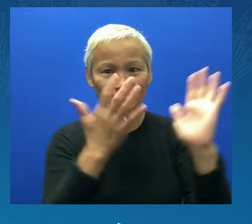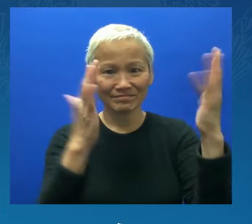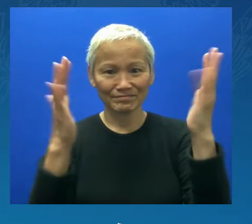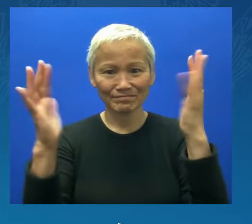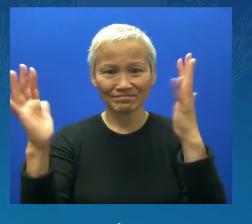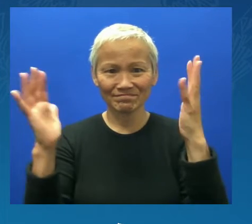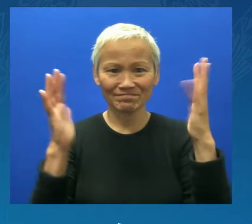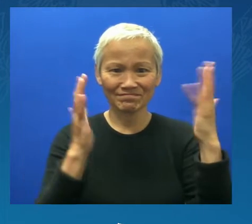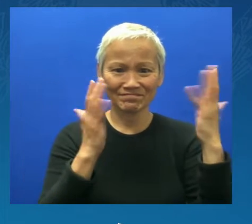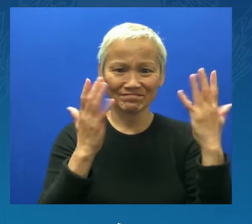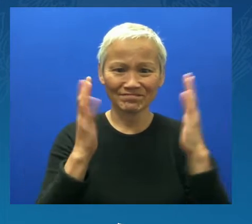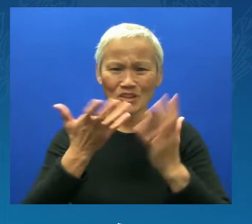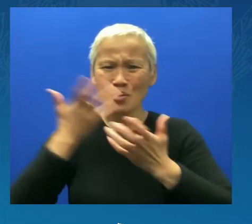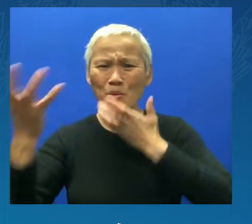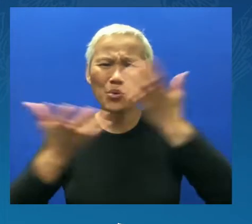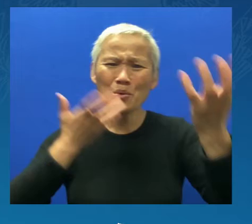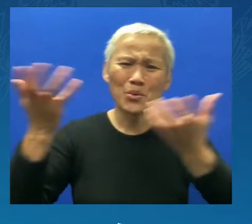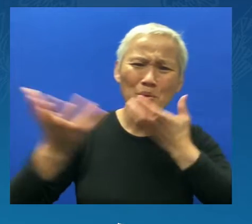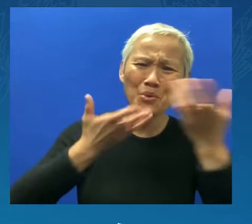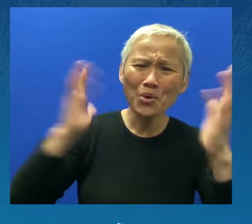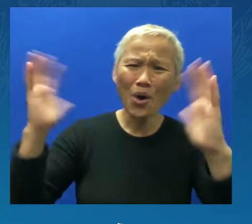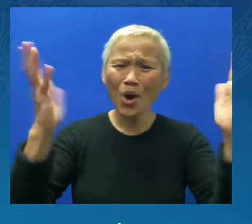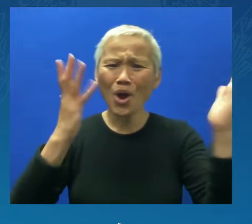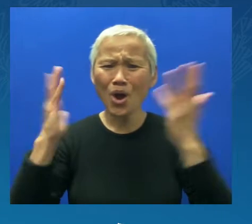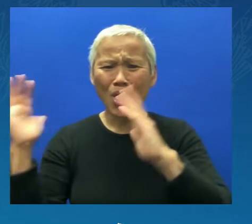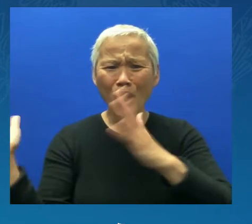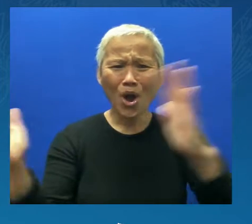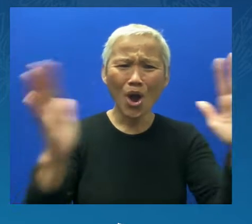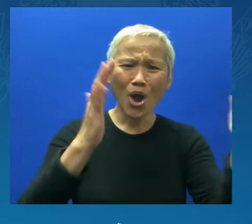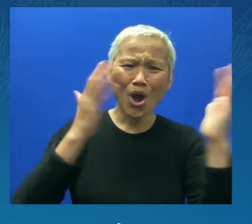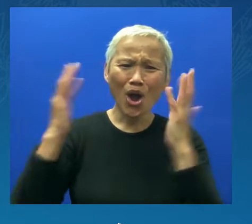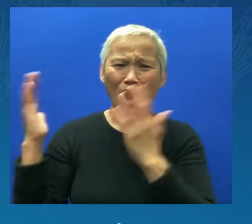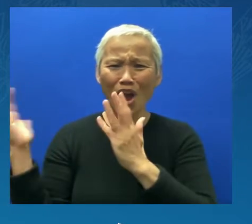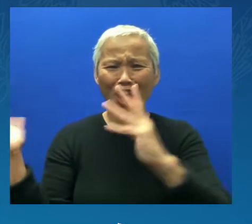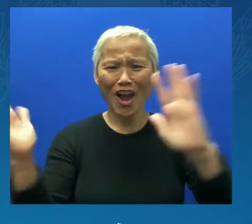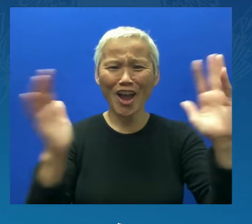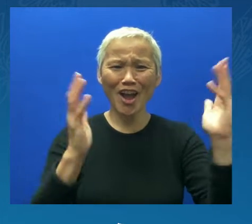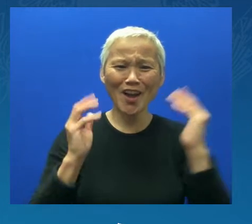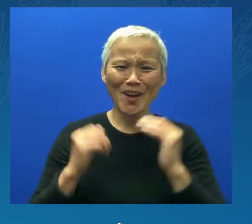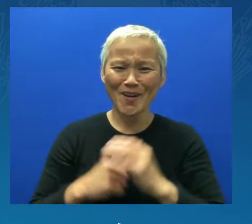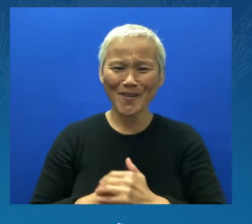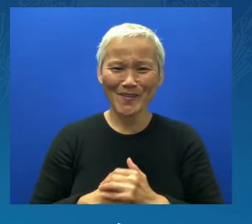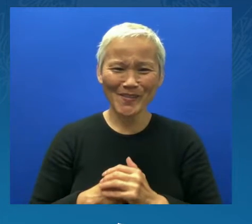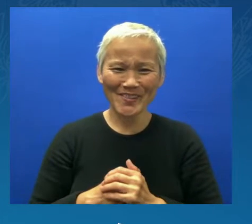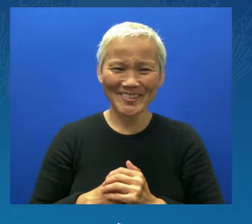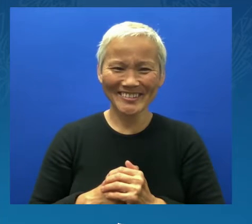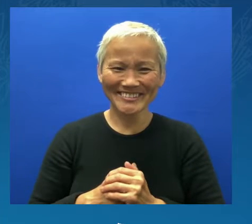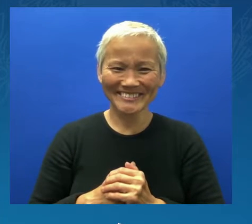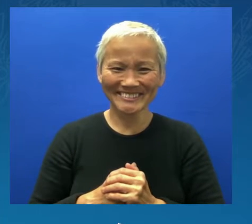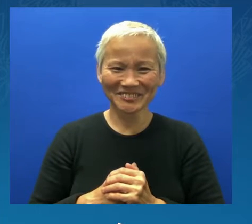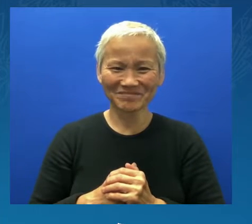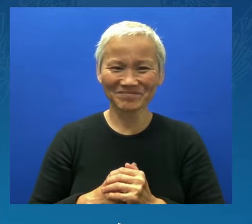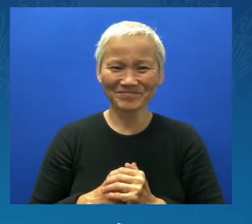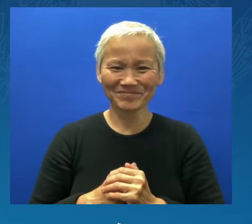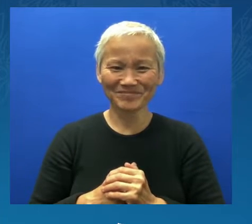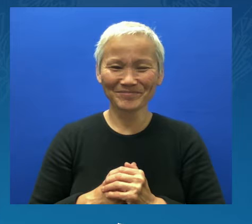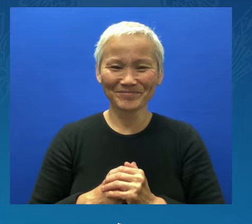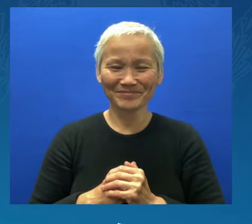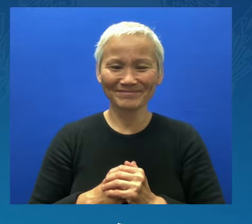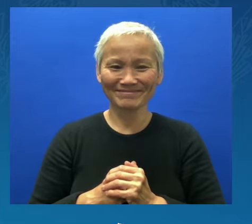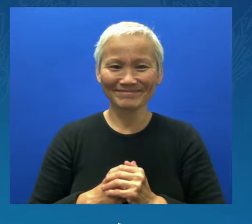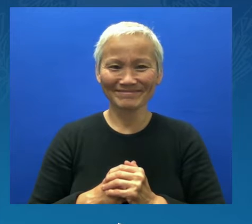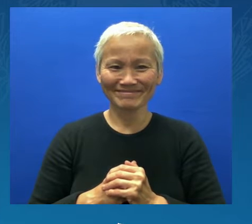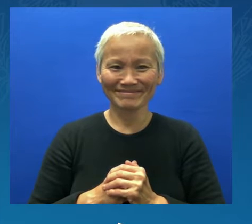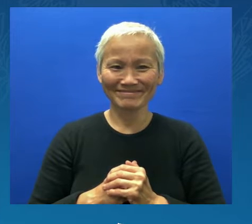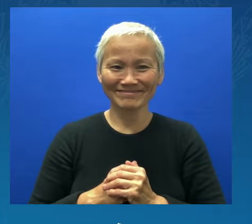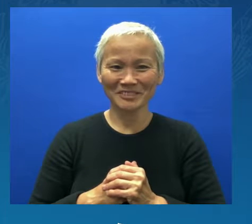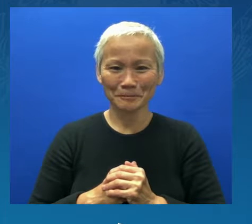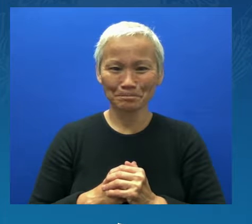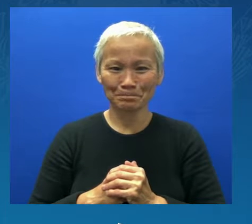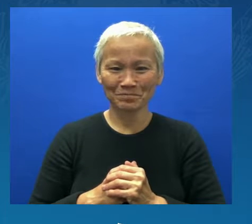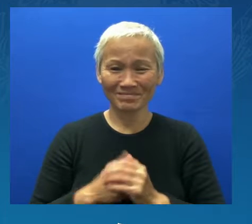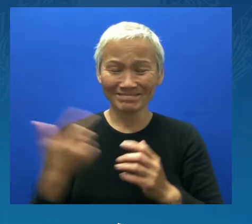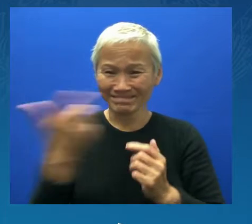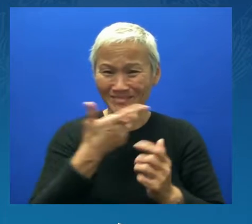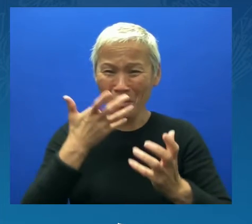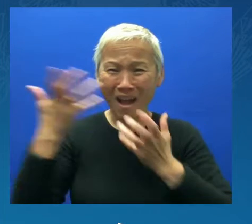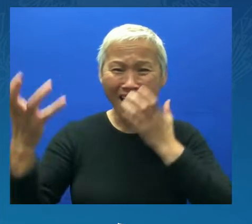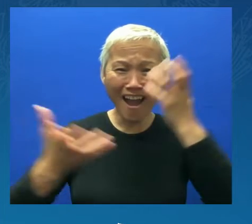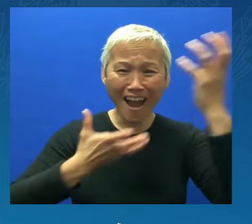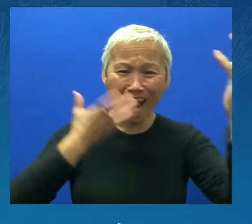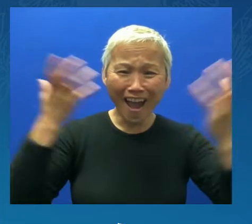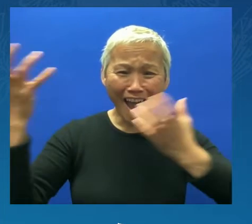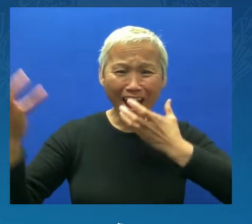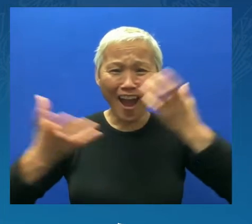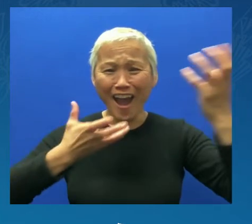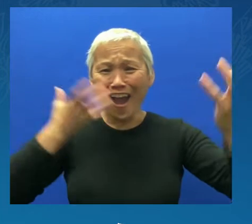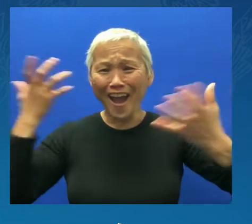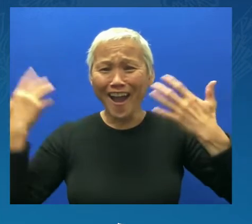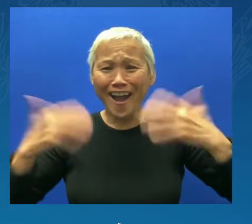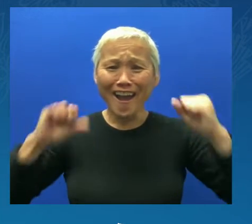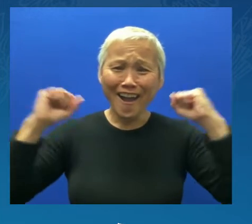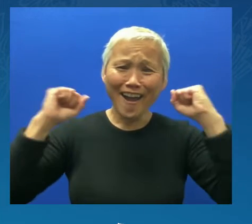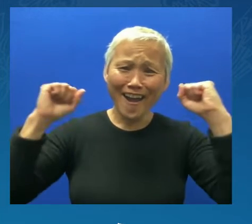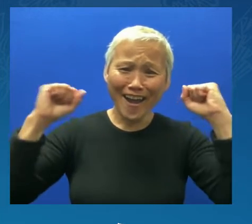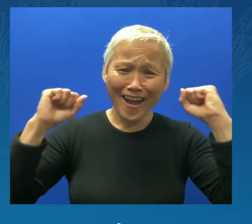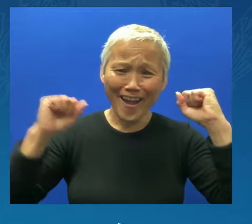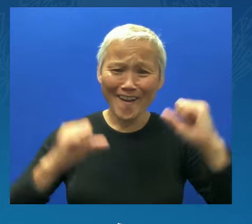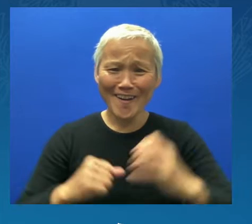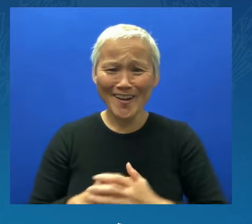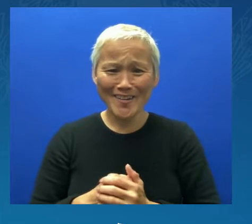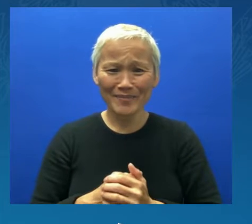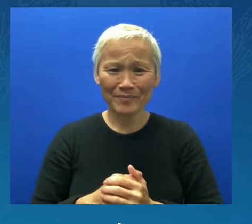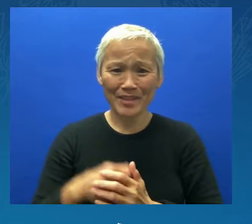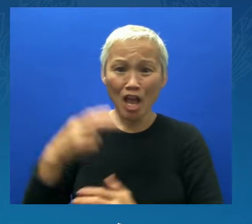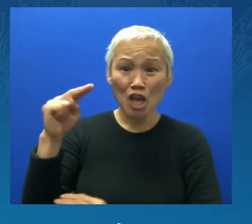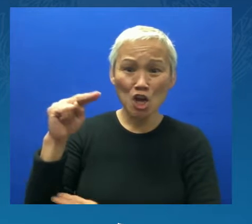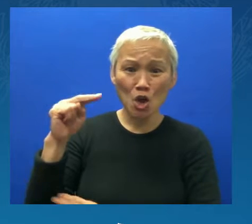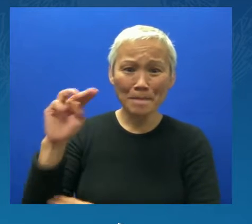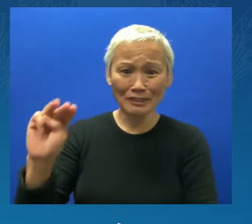The Mexico's success in this arena